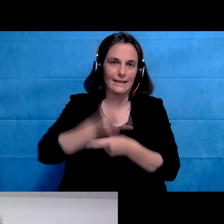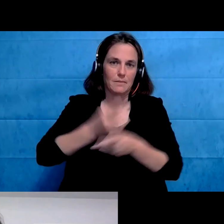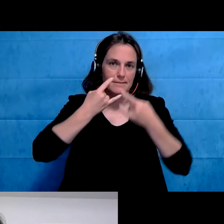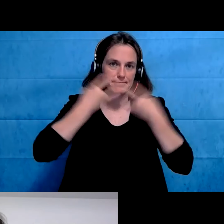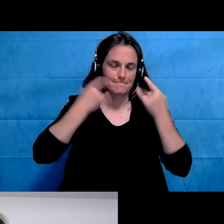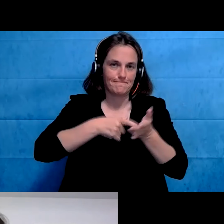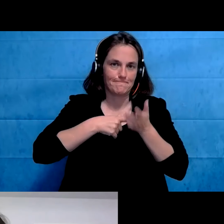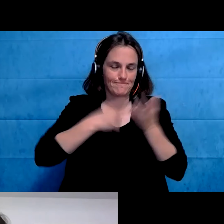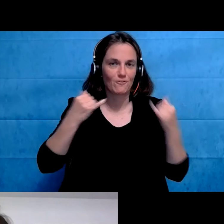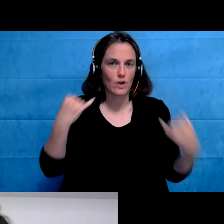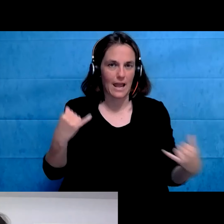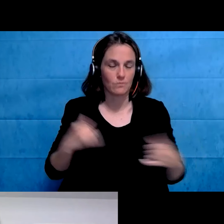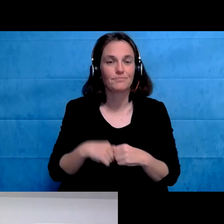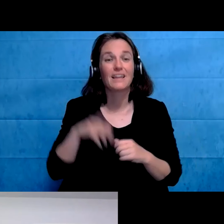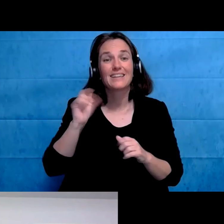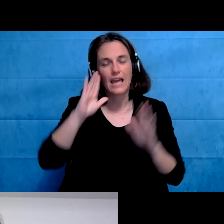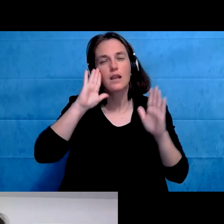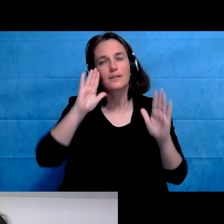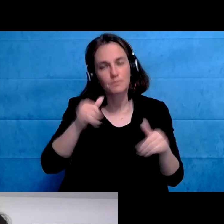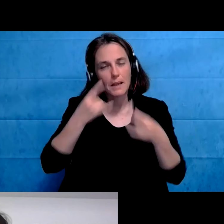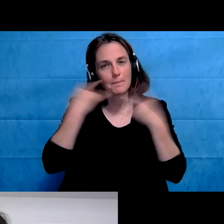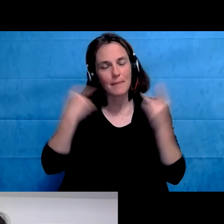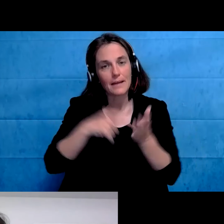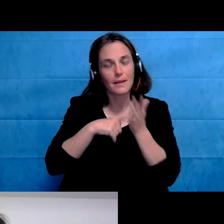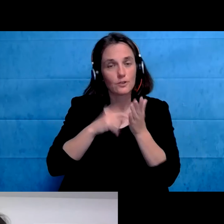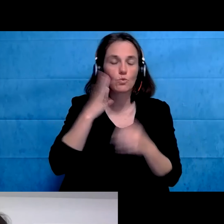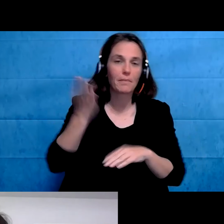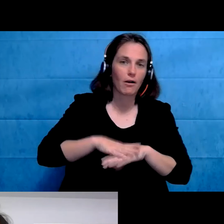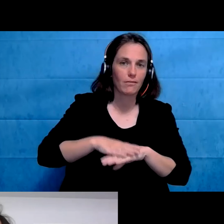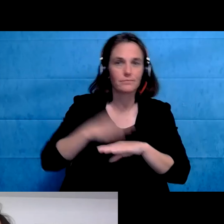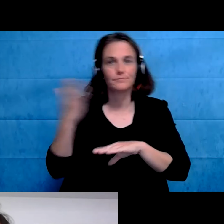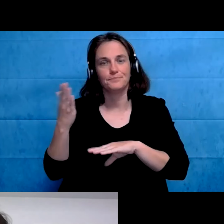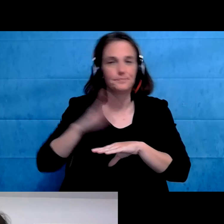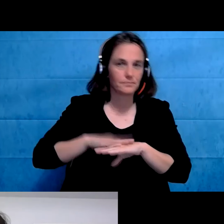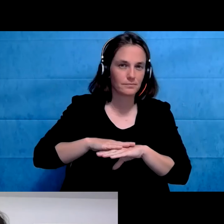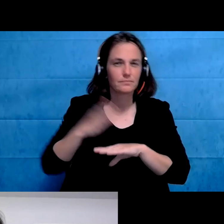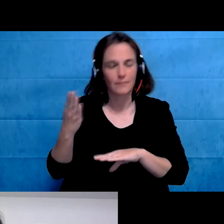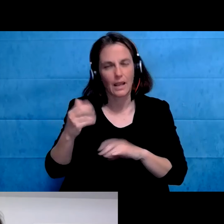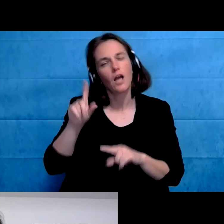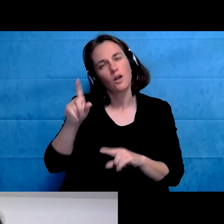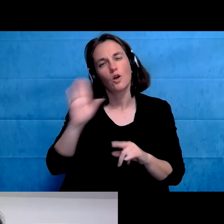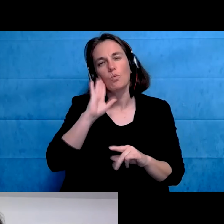You should expect that mask mandates will come and go and I would just always have a policy ready